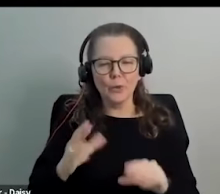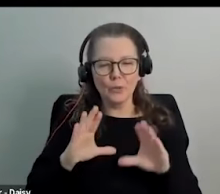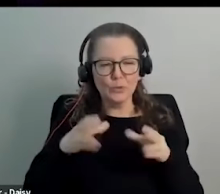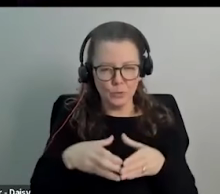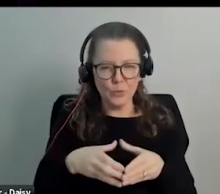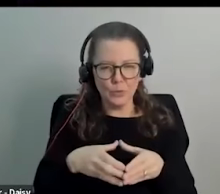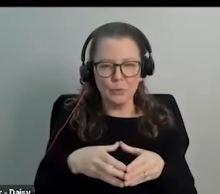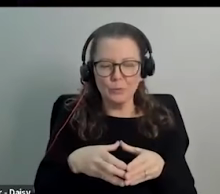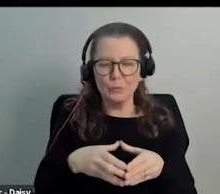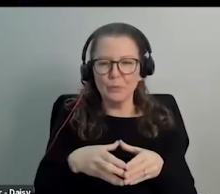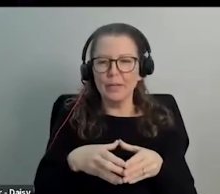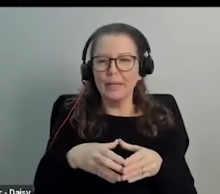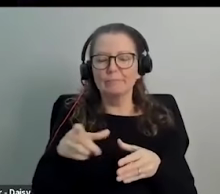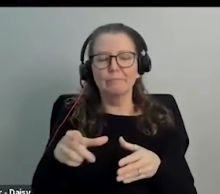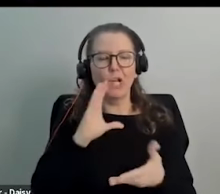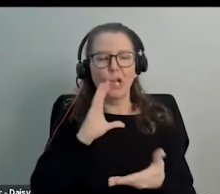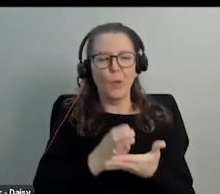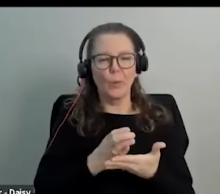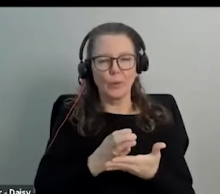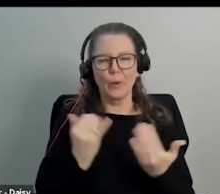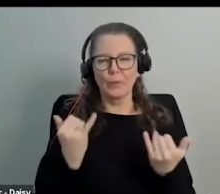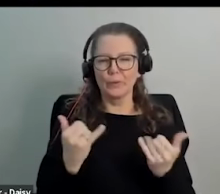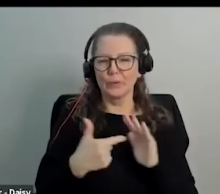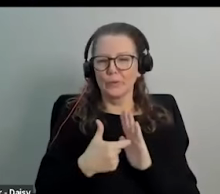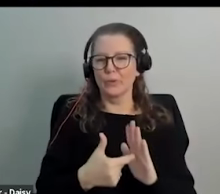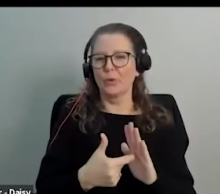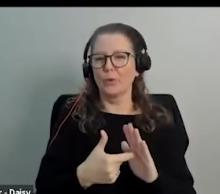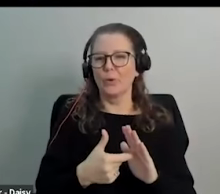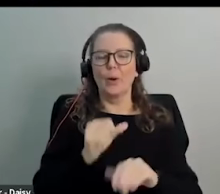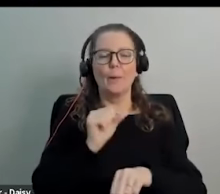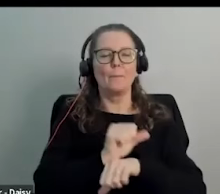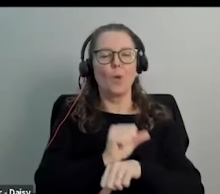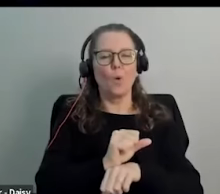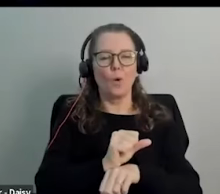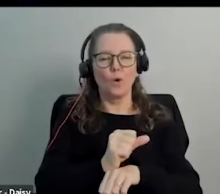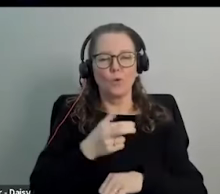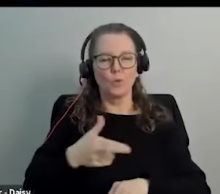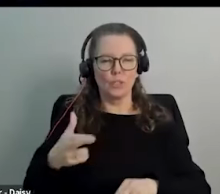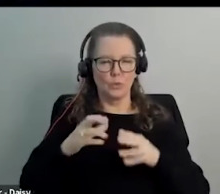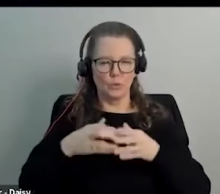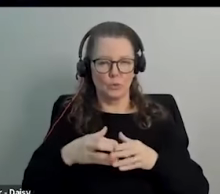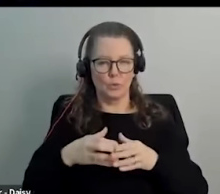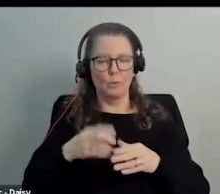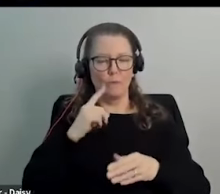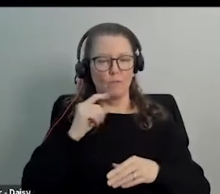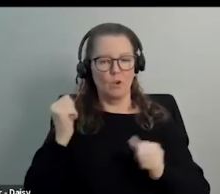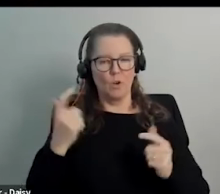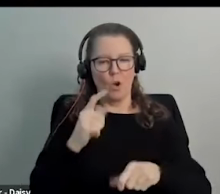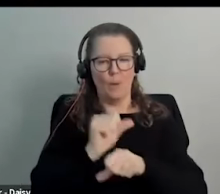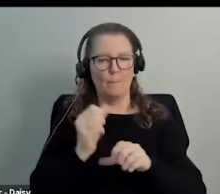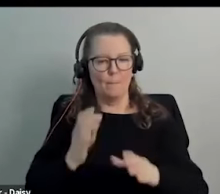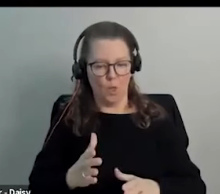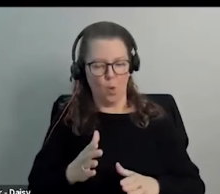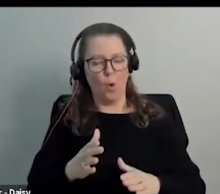This is our logo for our employee resource group for employees with disabilities, which we call Access at Adobe.